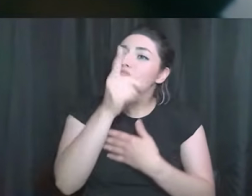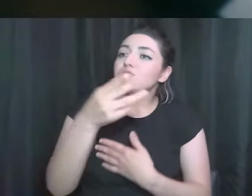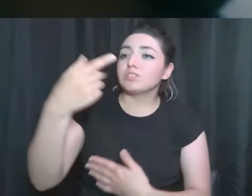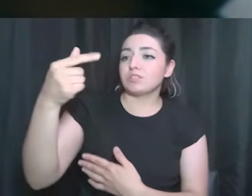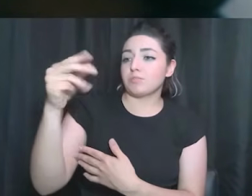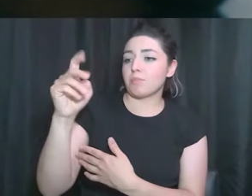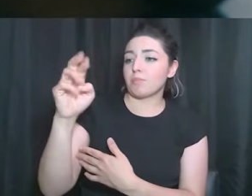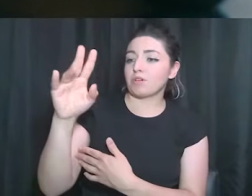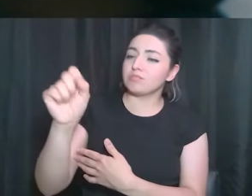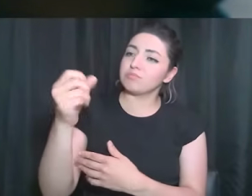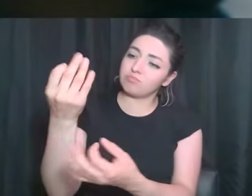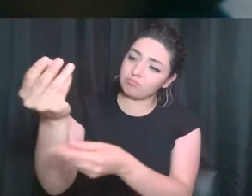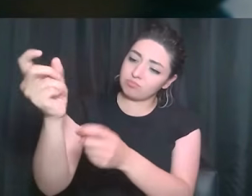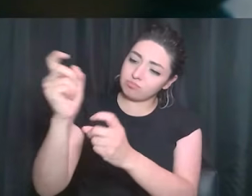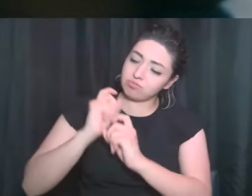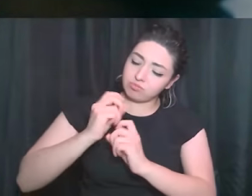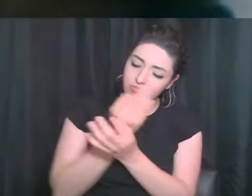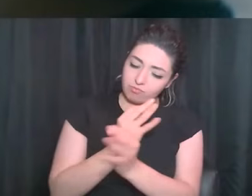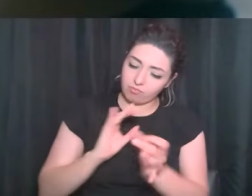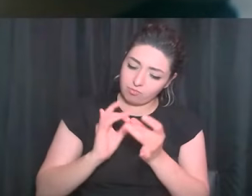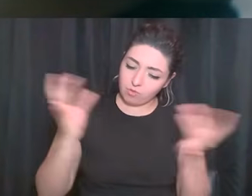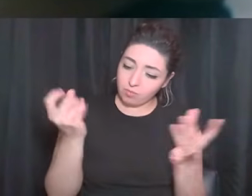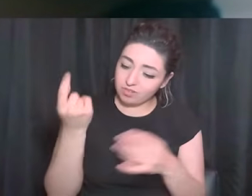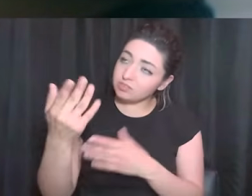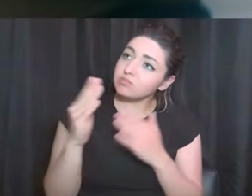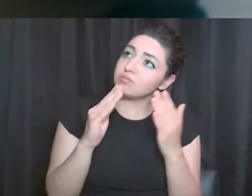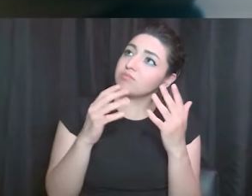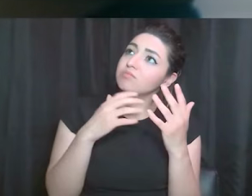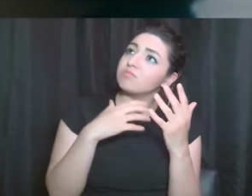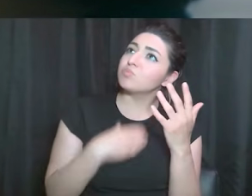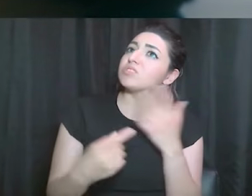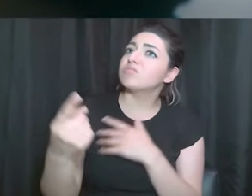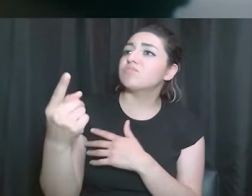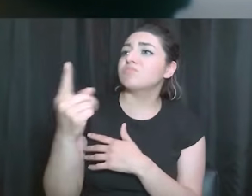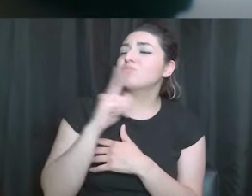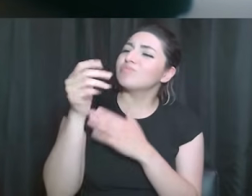I just wish it came with more guidance. You know, I met him once.